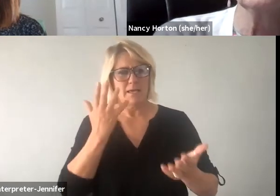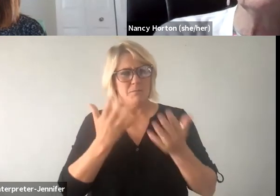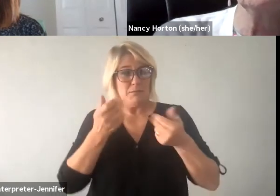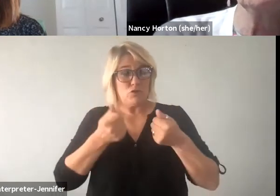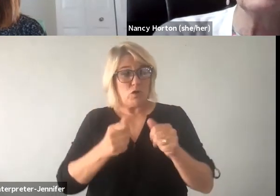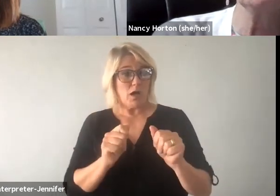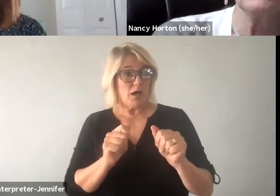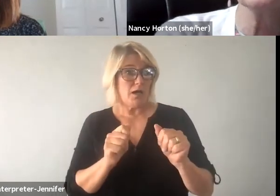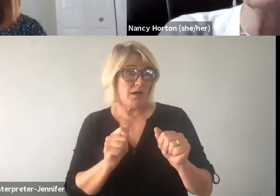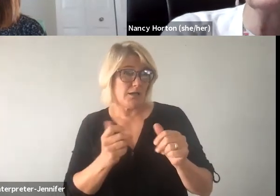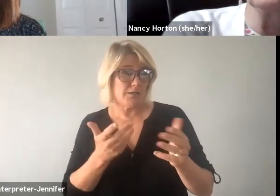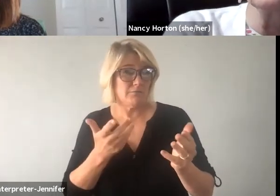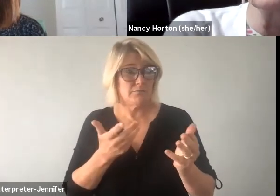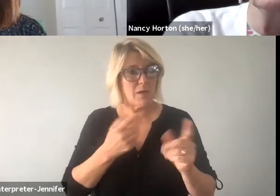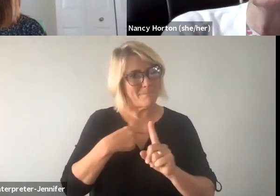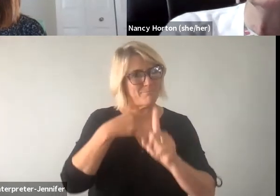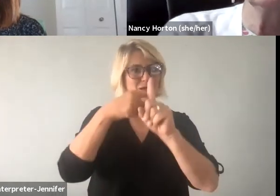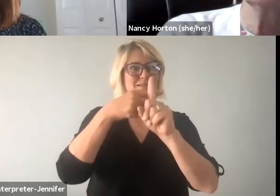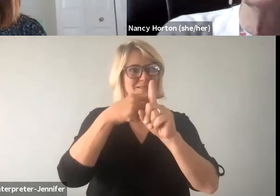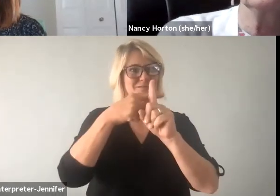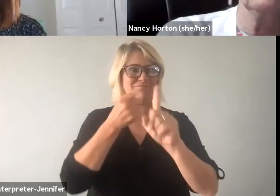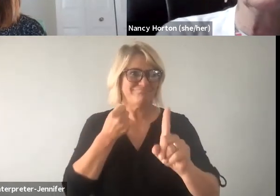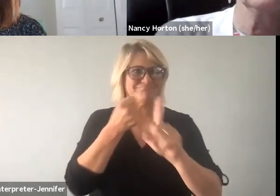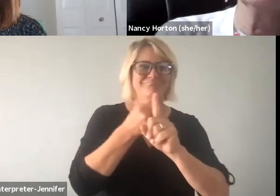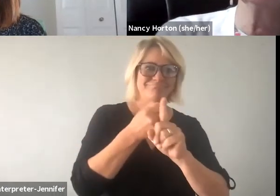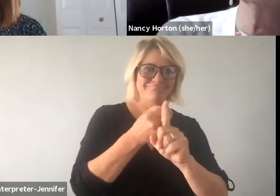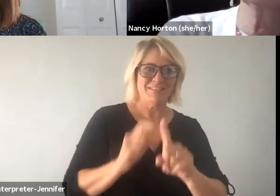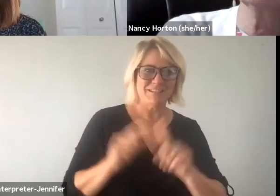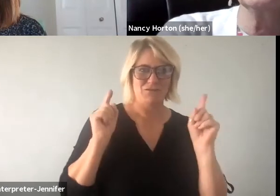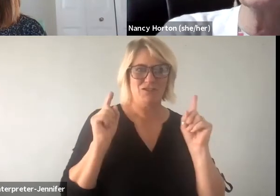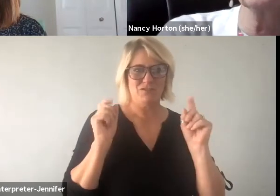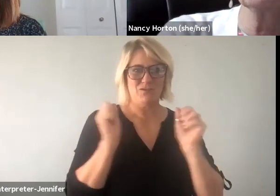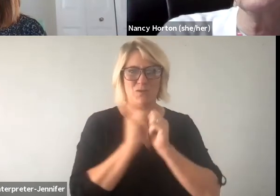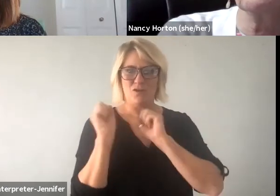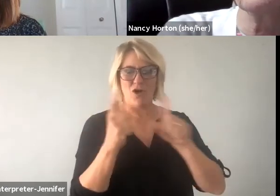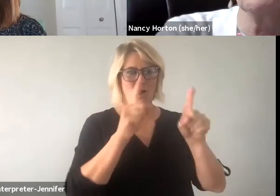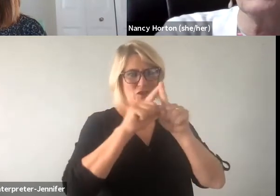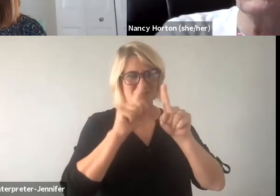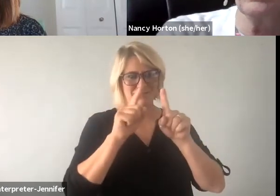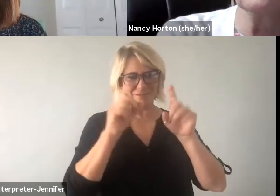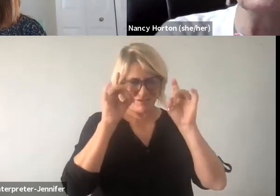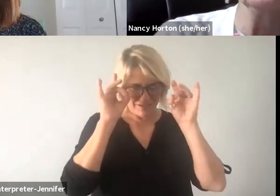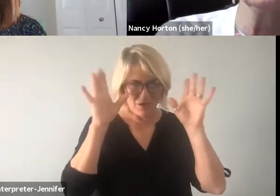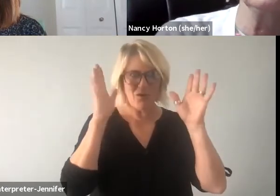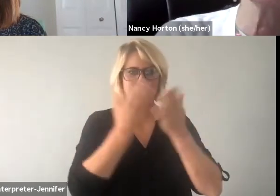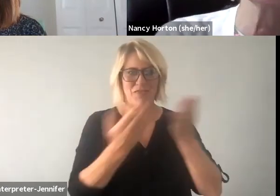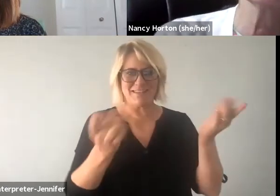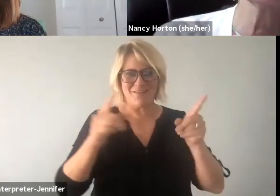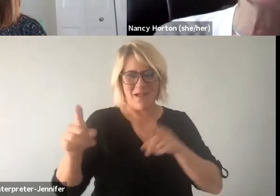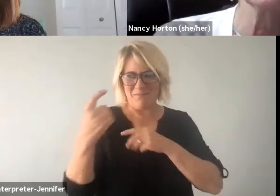our session here today to think about how can we all go back to our communities and maybe try to, you know,